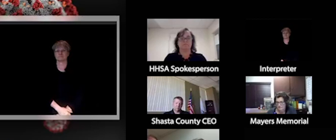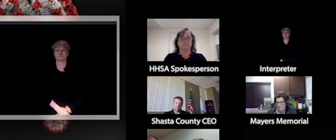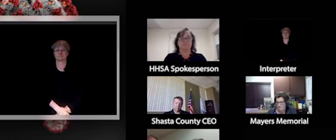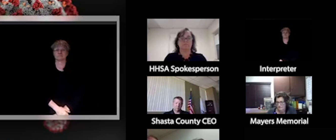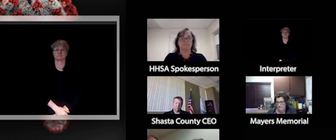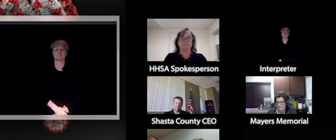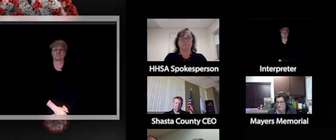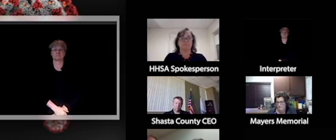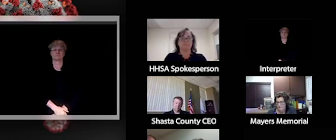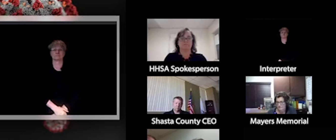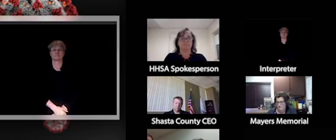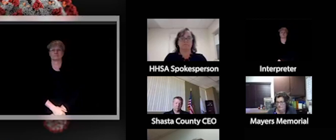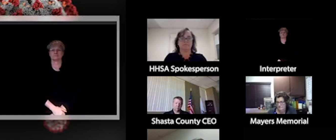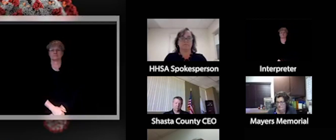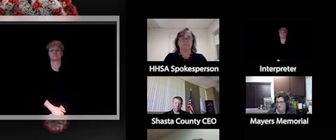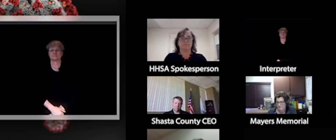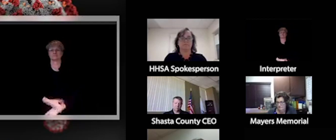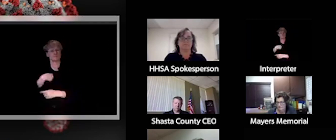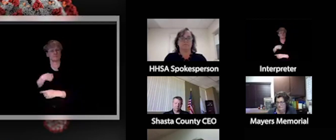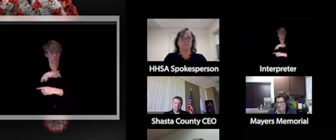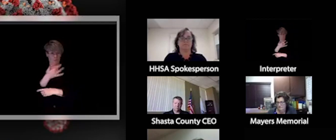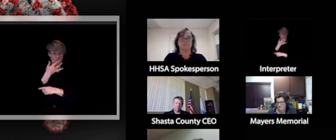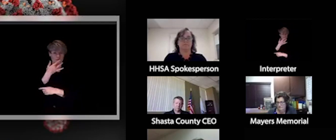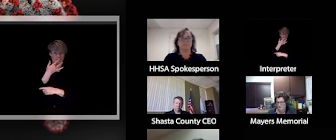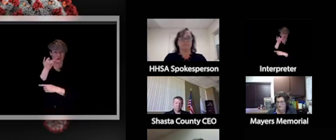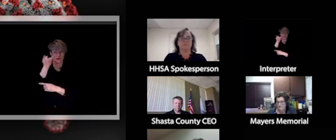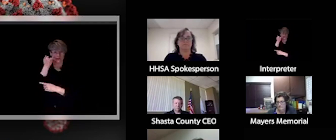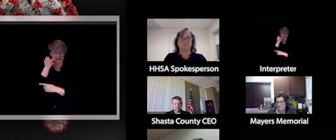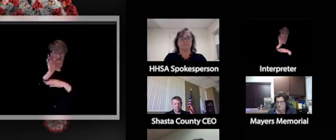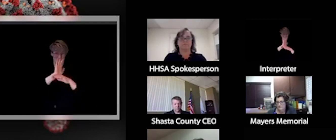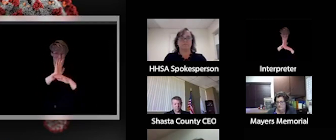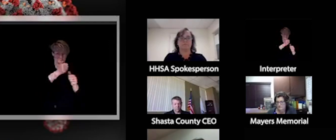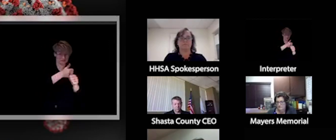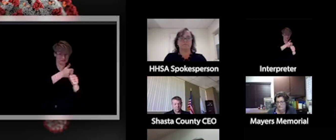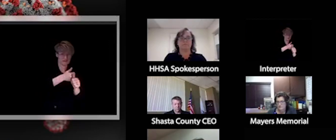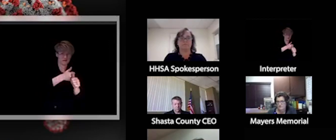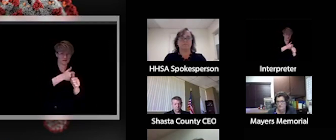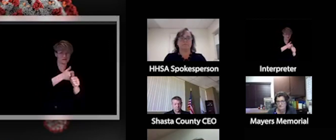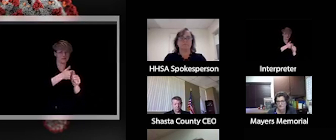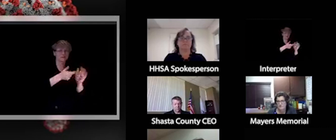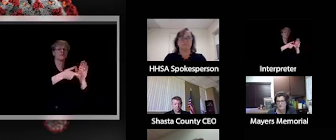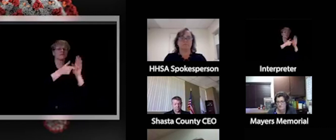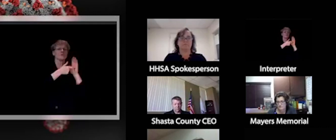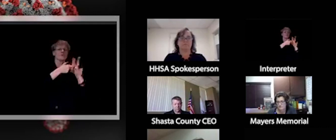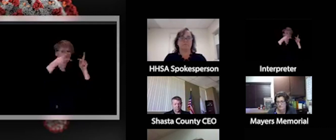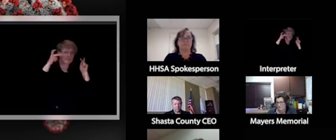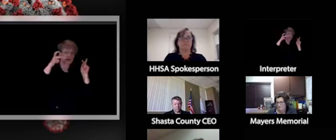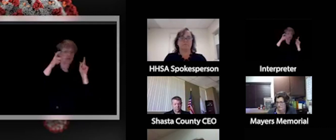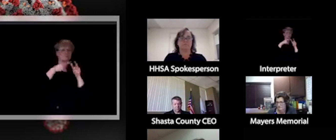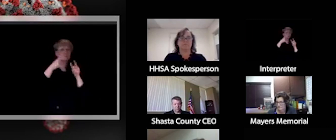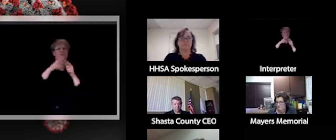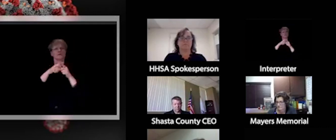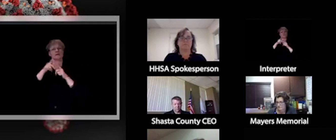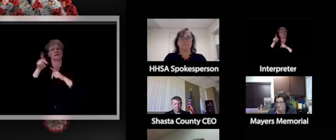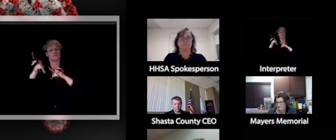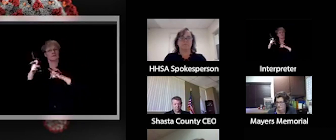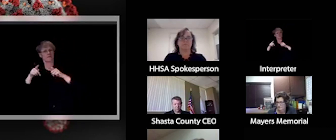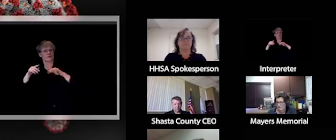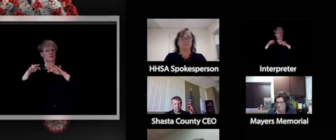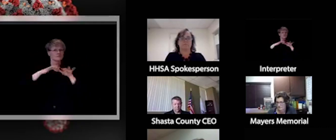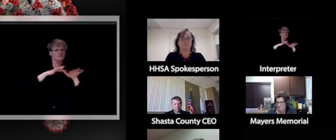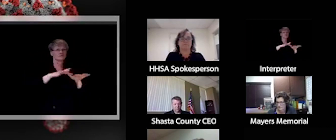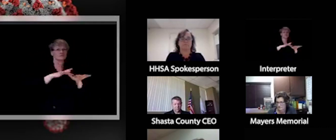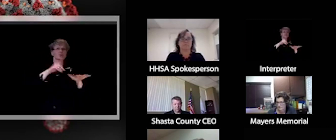their businesses. Some are doing that, some aren’t. I believe that mask usage has gone